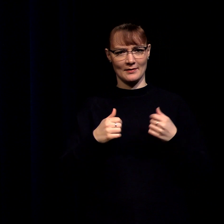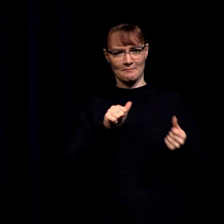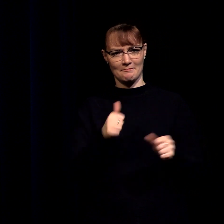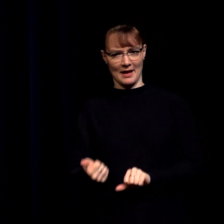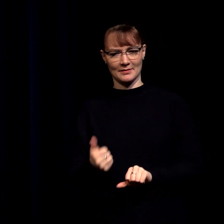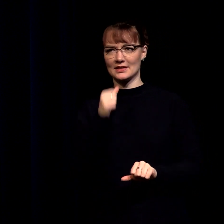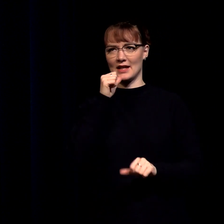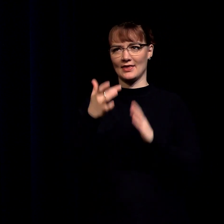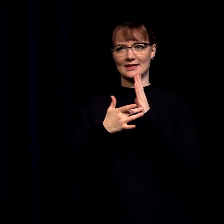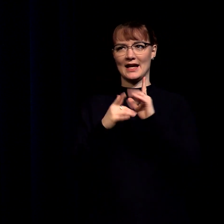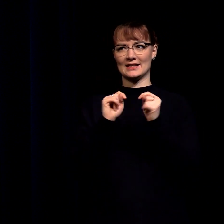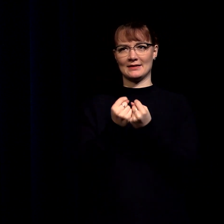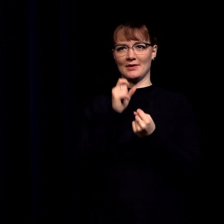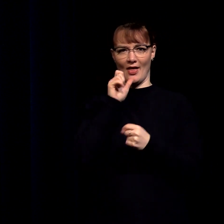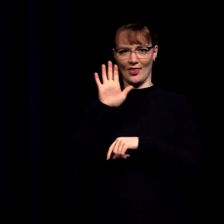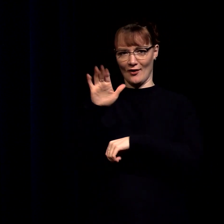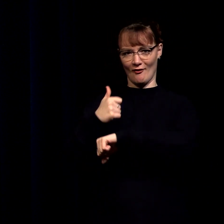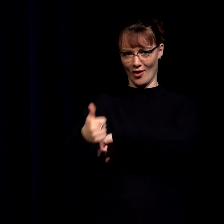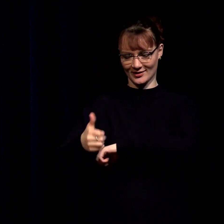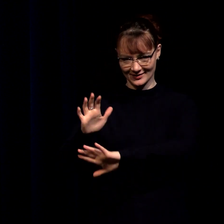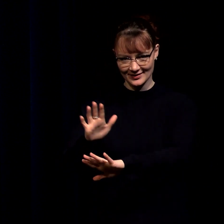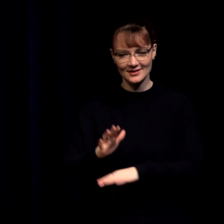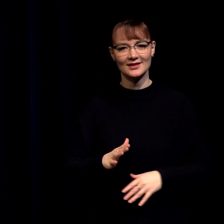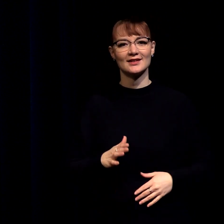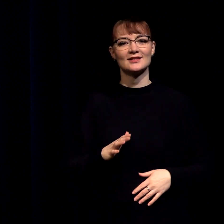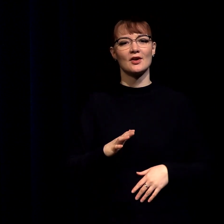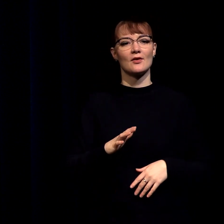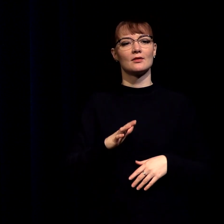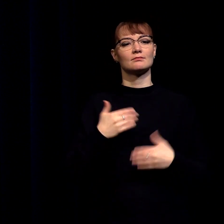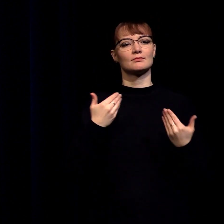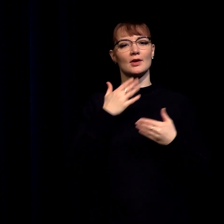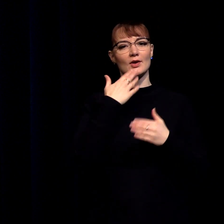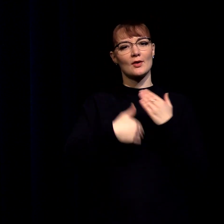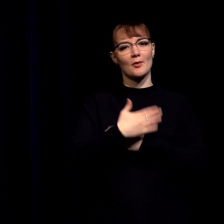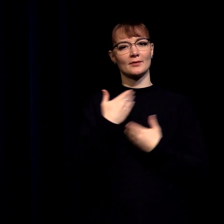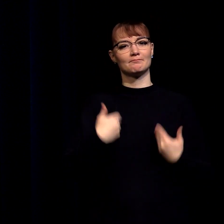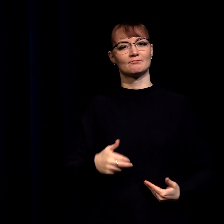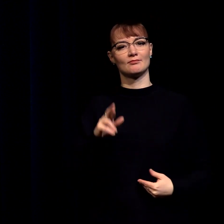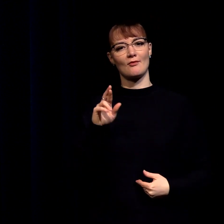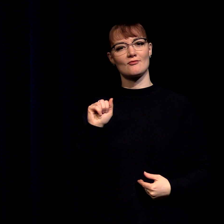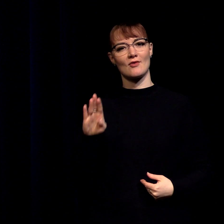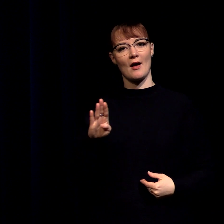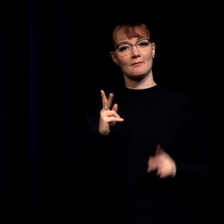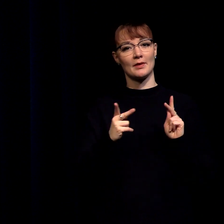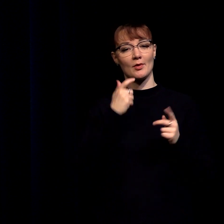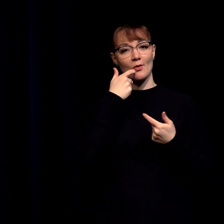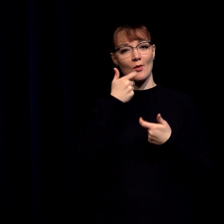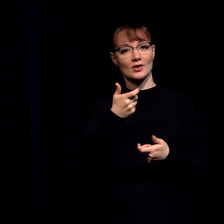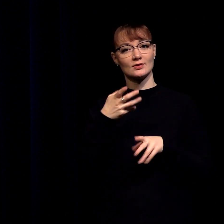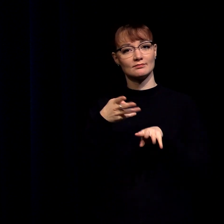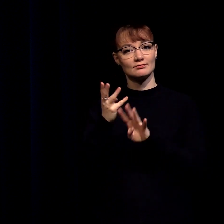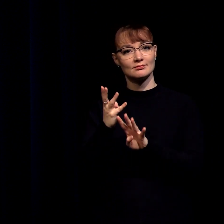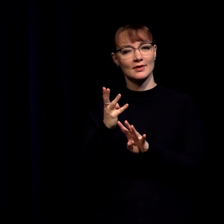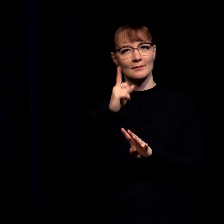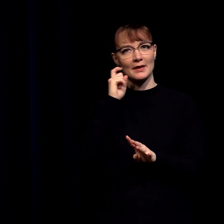incredible tech team. But good morning. My name is Rob. Glad you are here. Those of you joining us on live stream because it's Super Bowl Sunday and you got to get everything